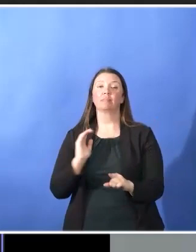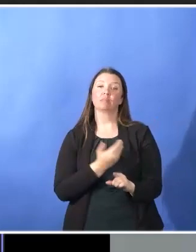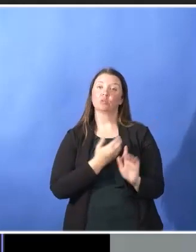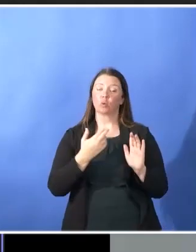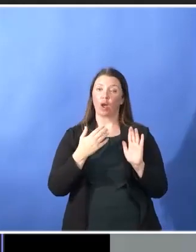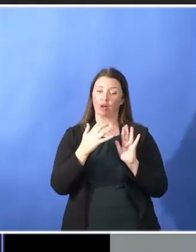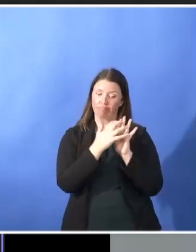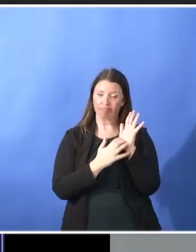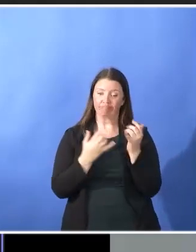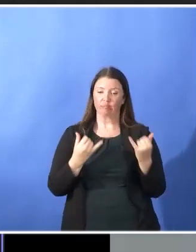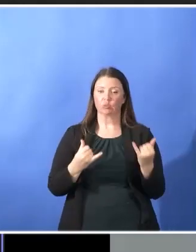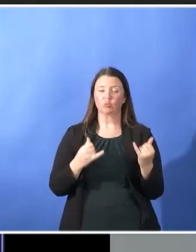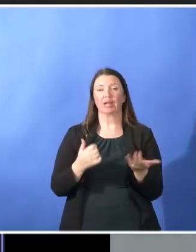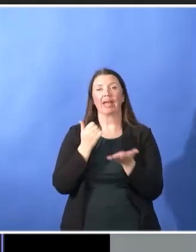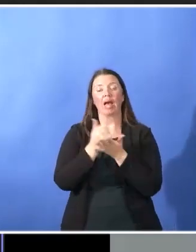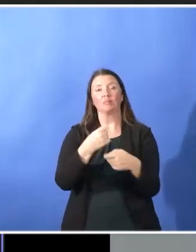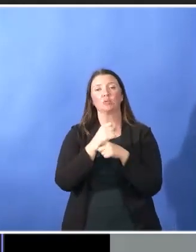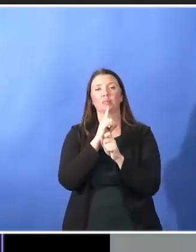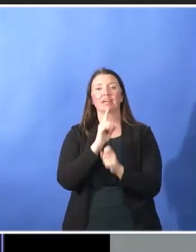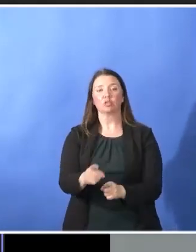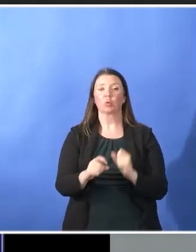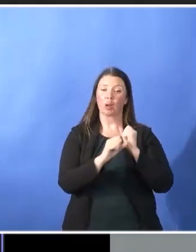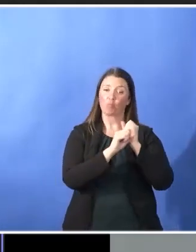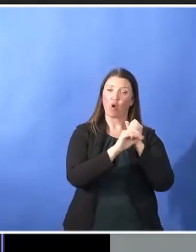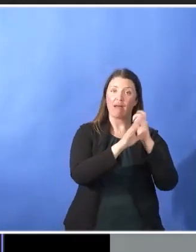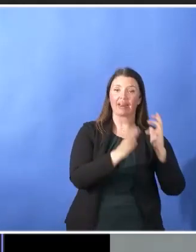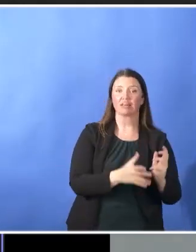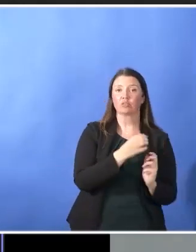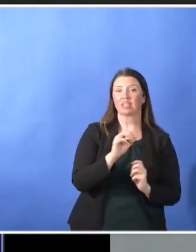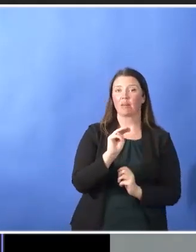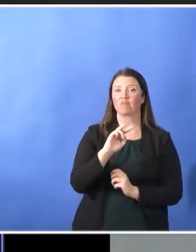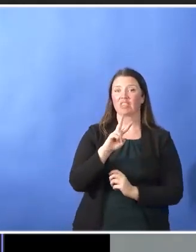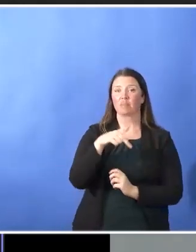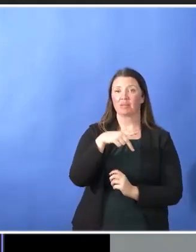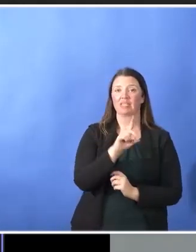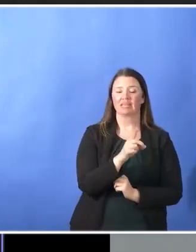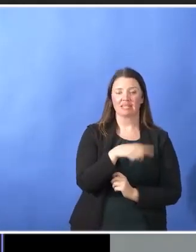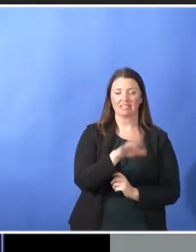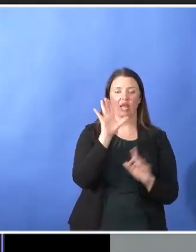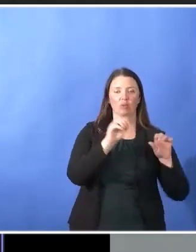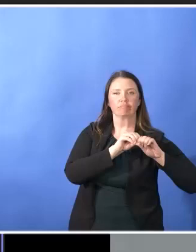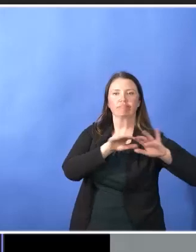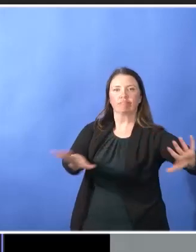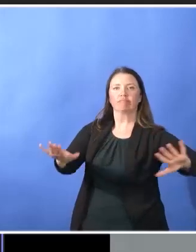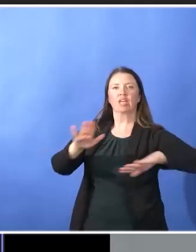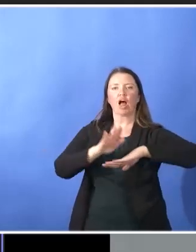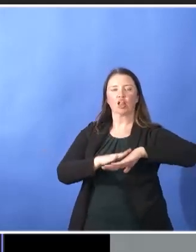BROADCASTERS WILL TRANSMIT ALERTS AND IP-BASED COMMON